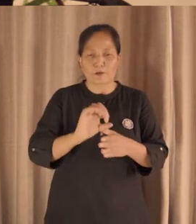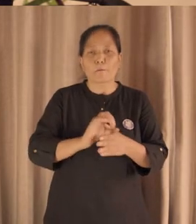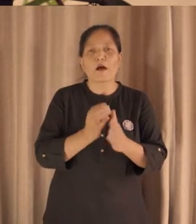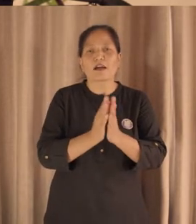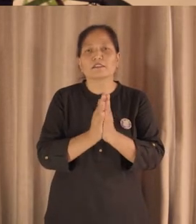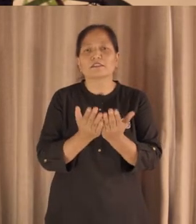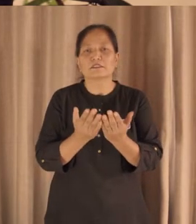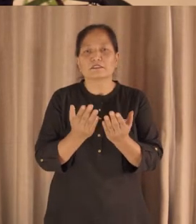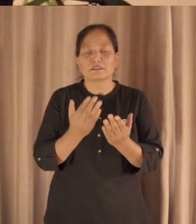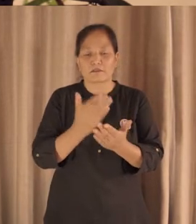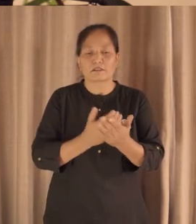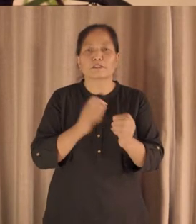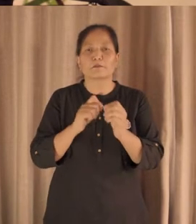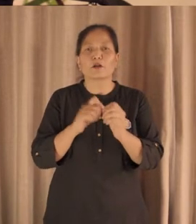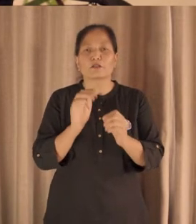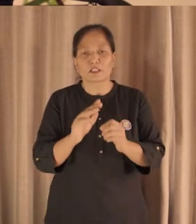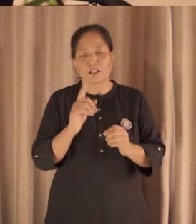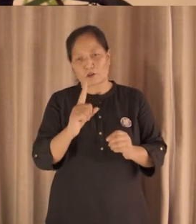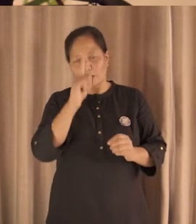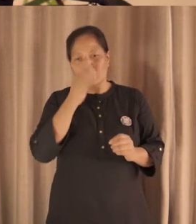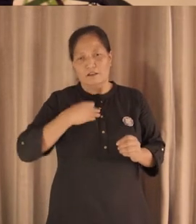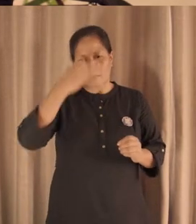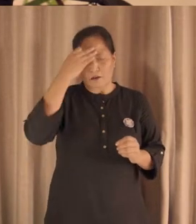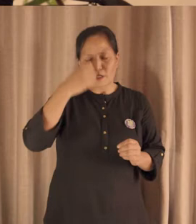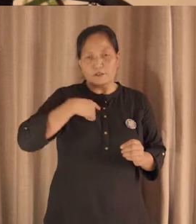want progress and advancement to understand this is because we as a Nepali society are